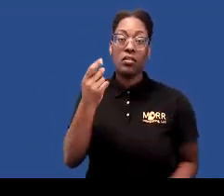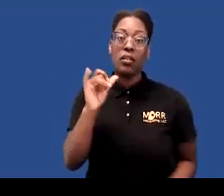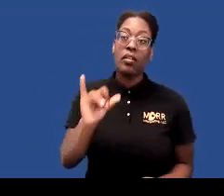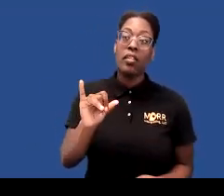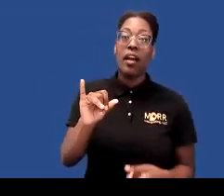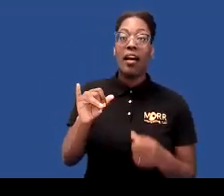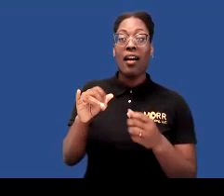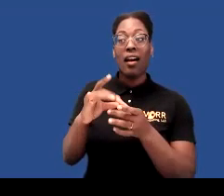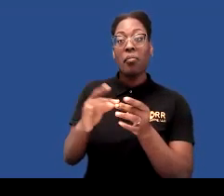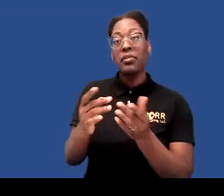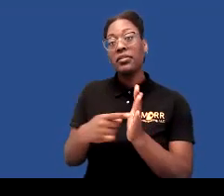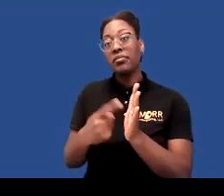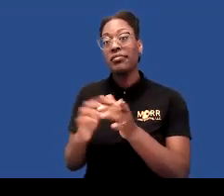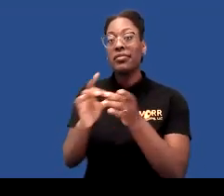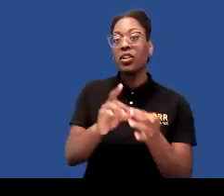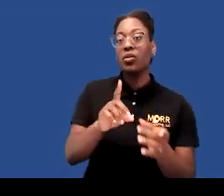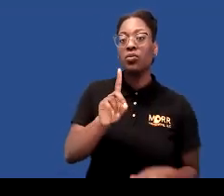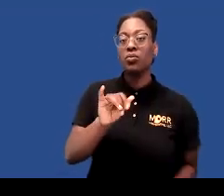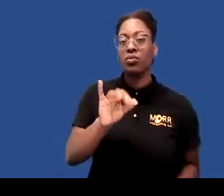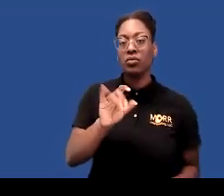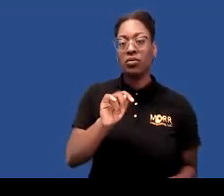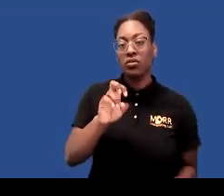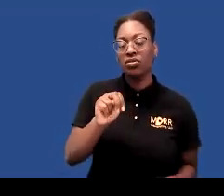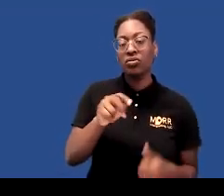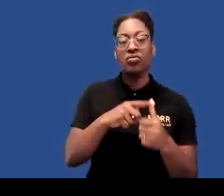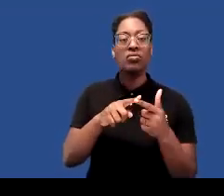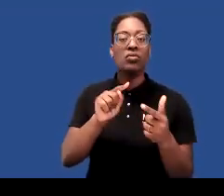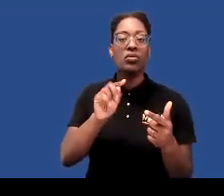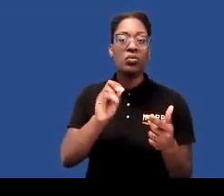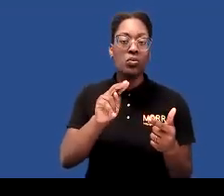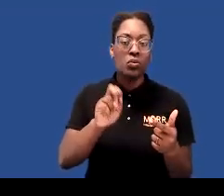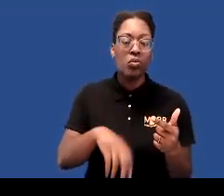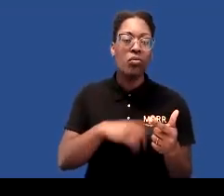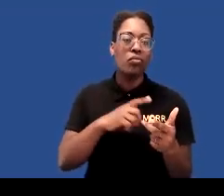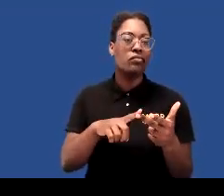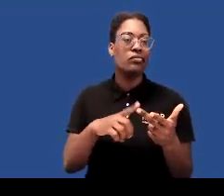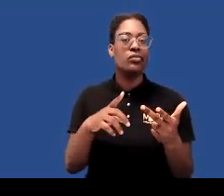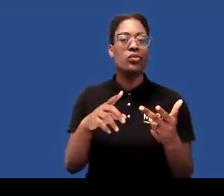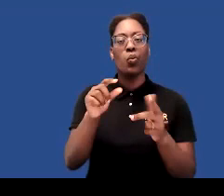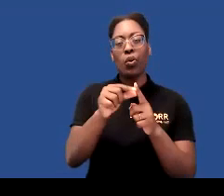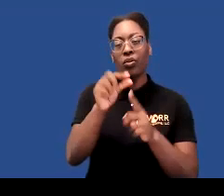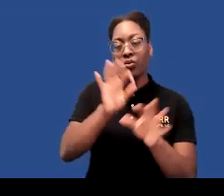sometimes tone. I know grammar When we think of grammar, we often think of just punctuation